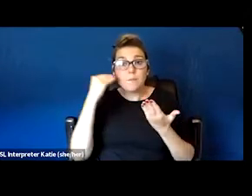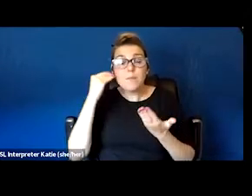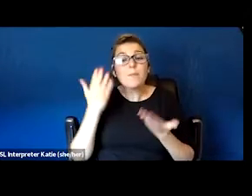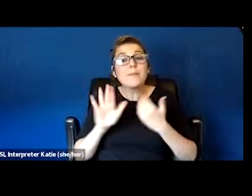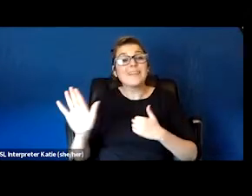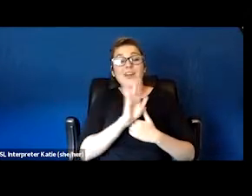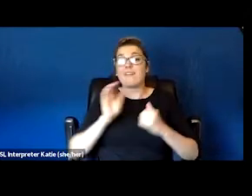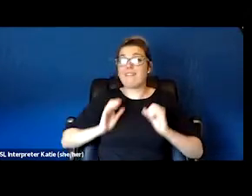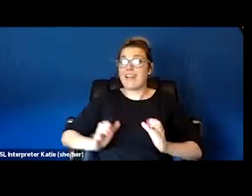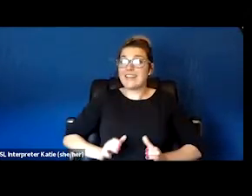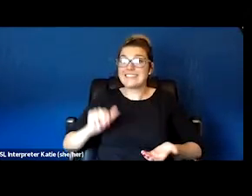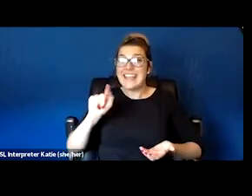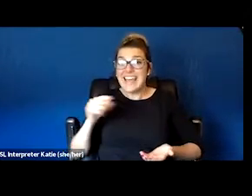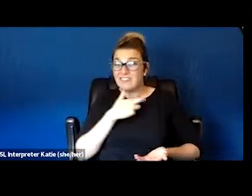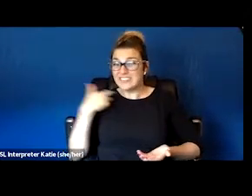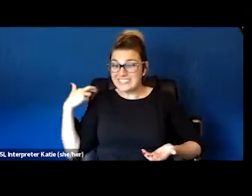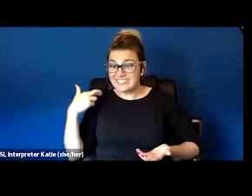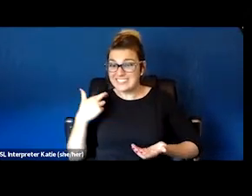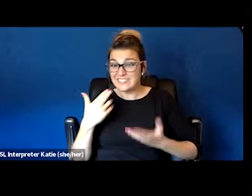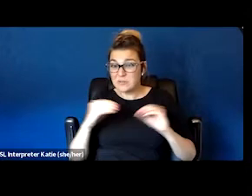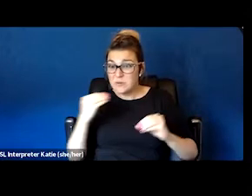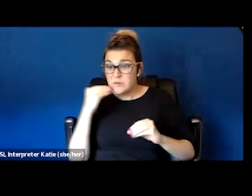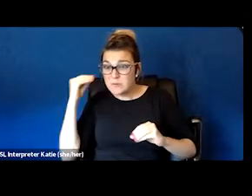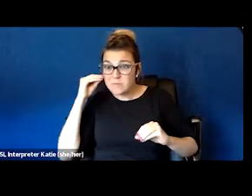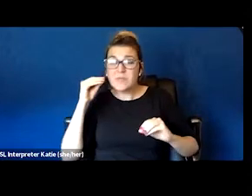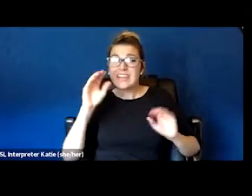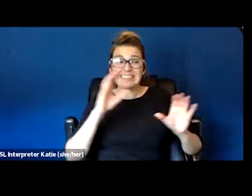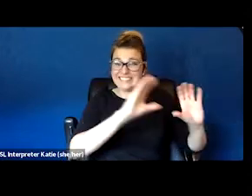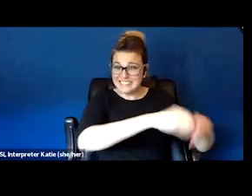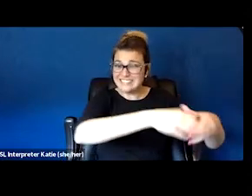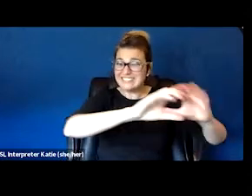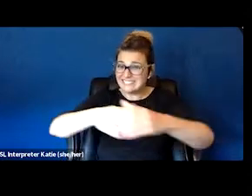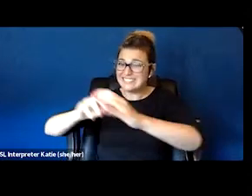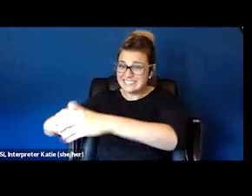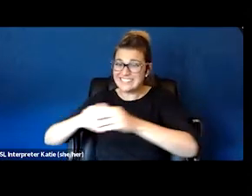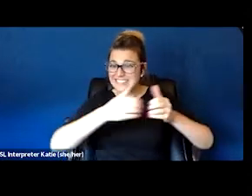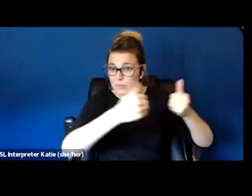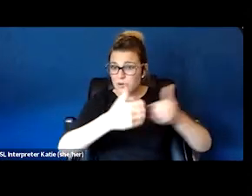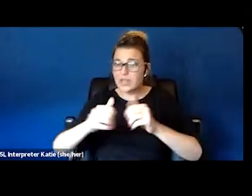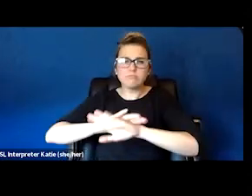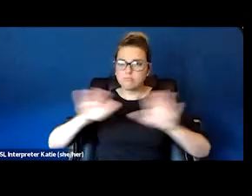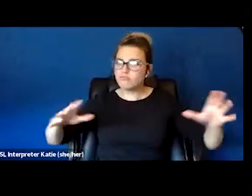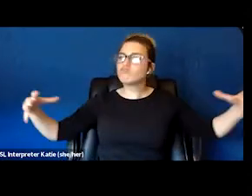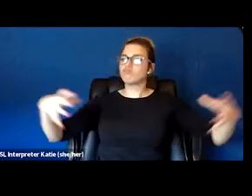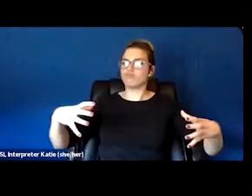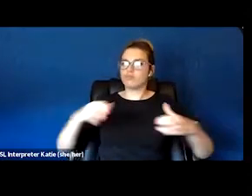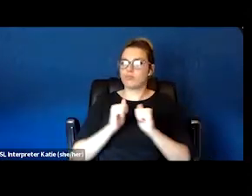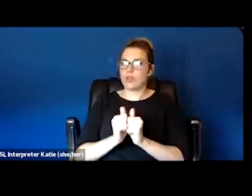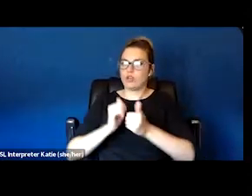It's really meant to create that comprehensive approach. It's also important to note that people with lived experience